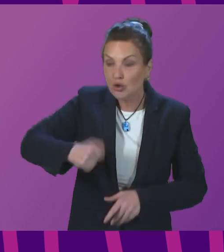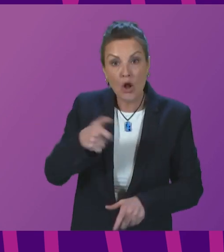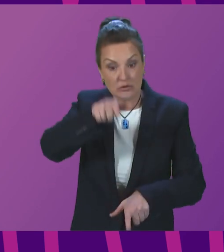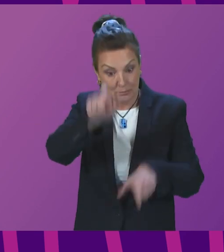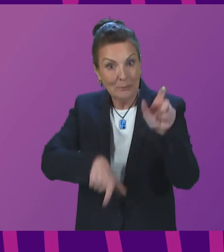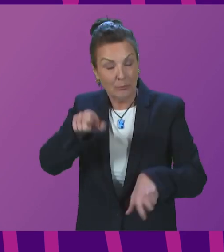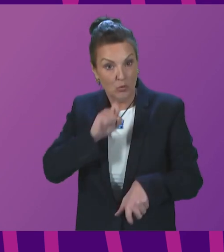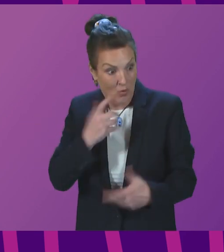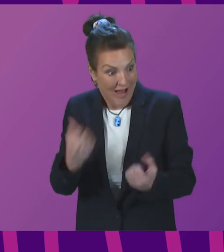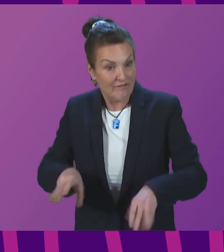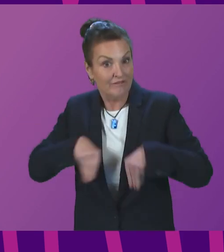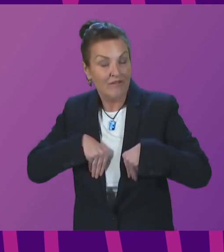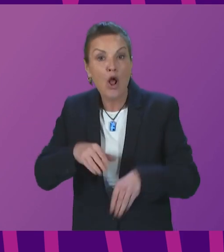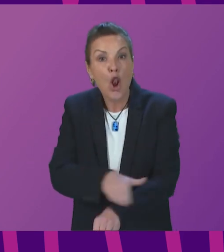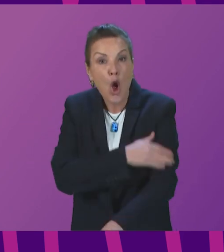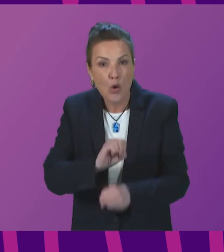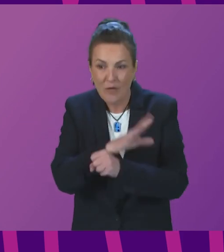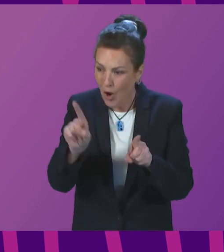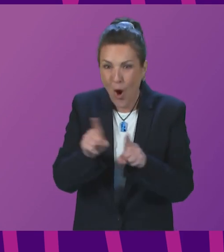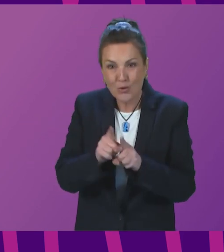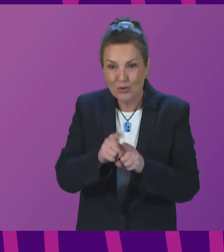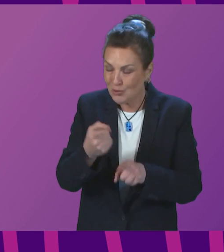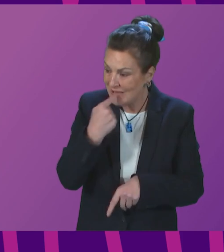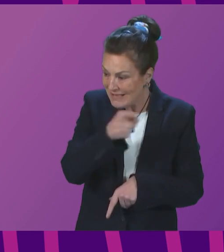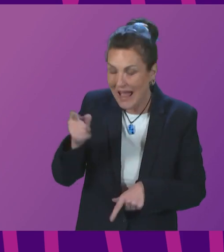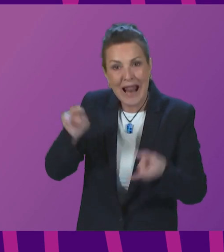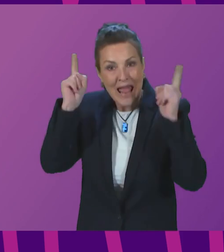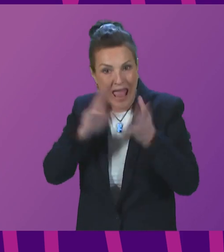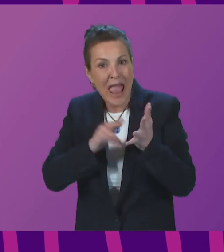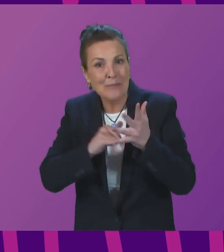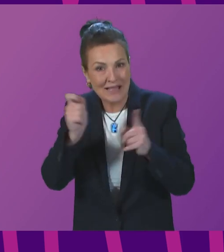Will she wake up her ministers on the issue and get help to sufferers fast?